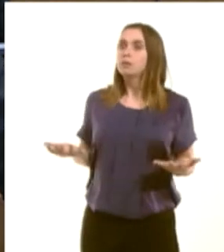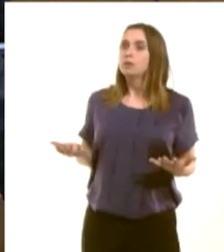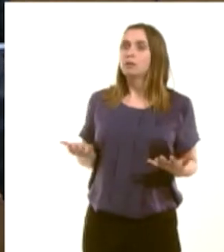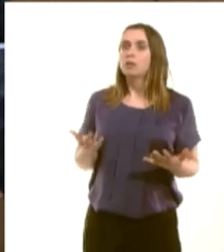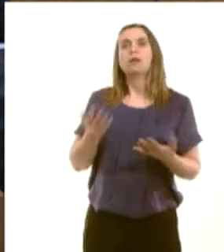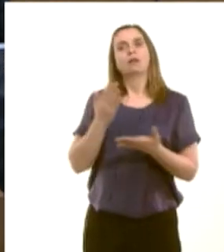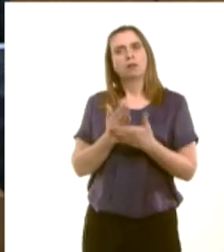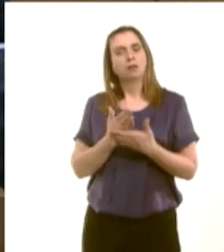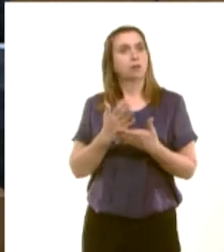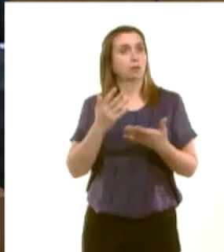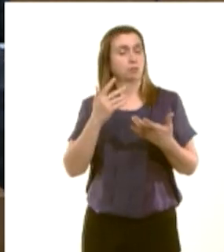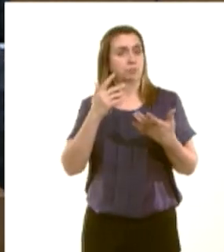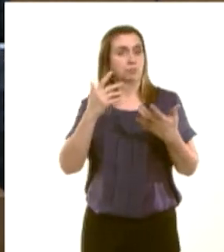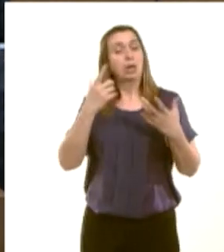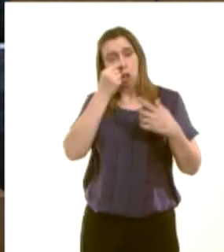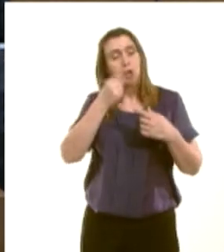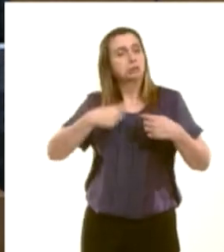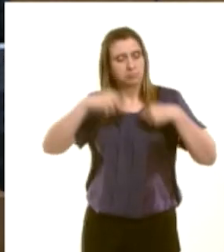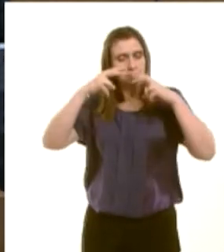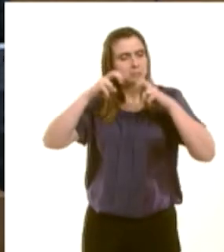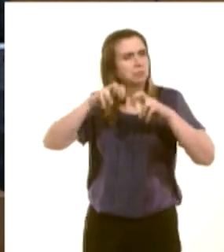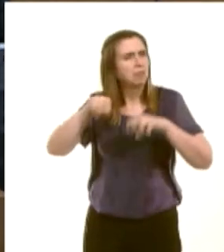difficult to comment on an individualís case. Carwyn Jones: He does mention Ysbyty Penrhos